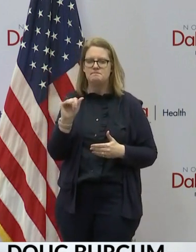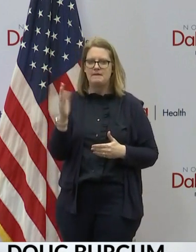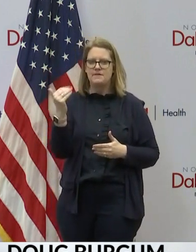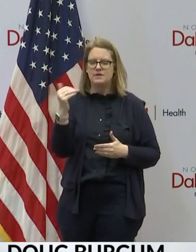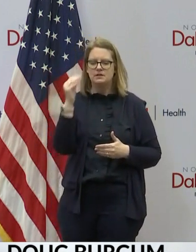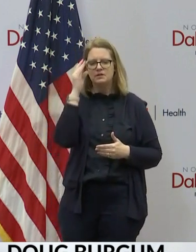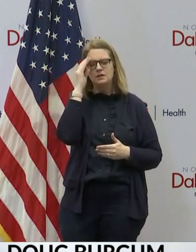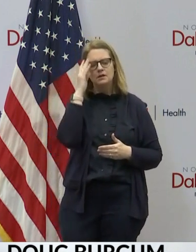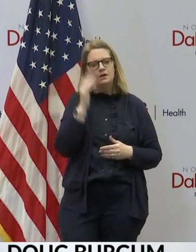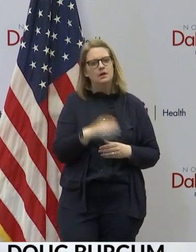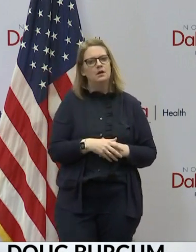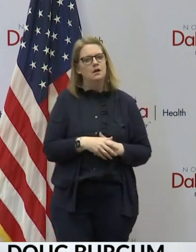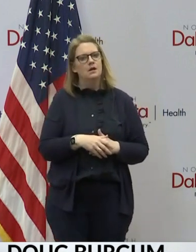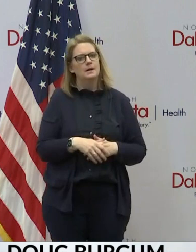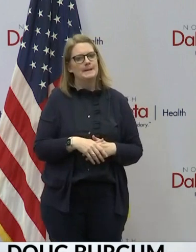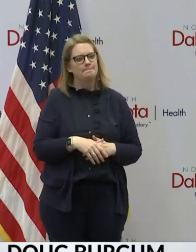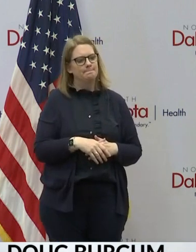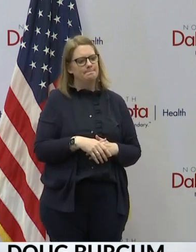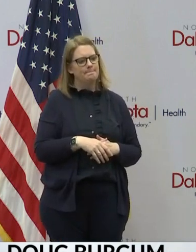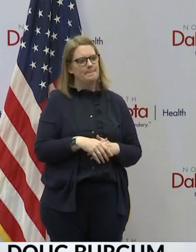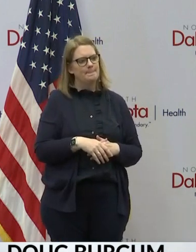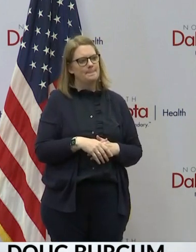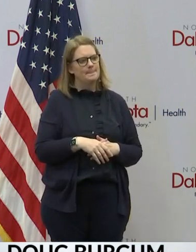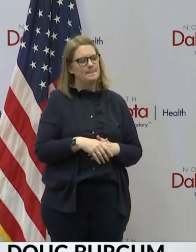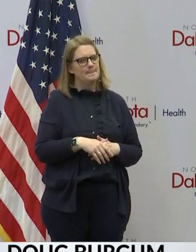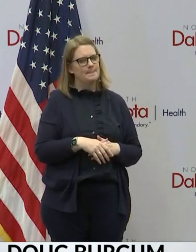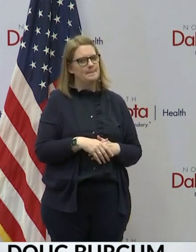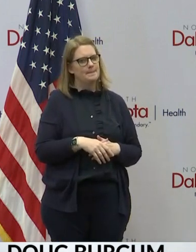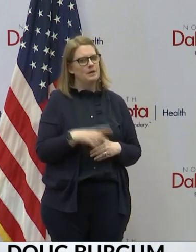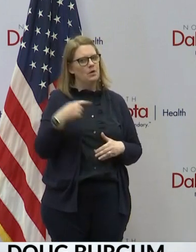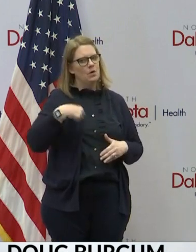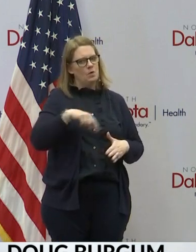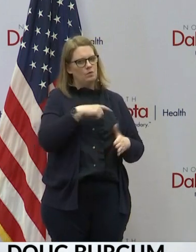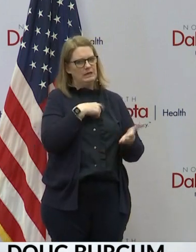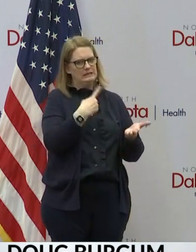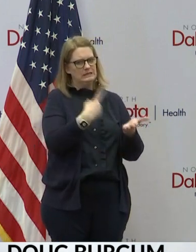CARE BY THE END OF MAY, OUR GOAL